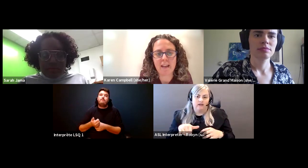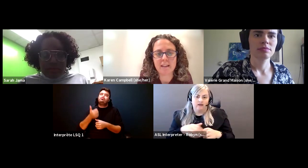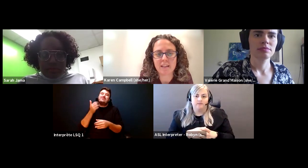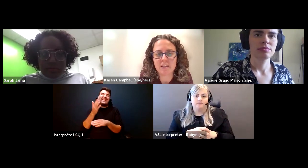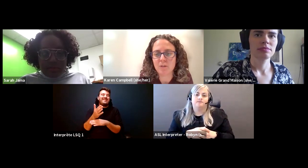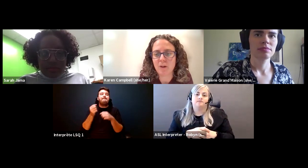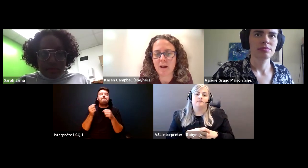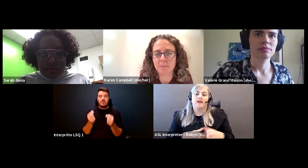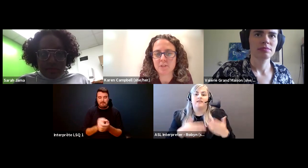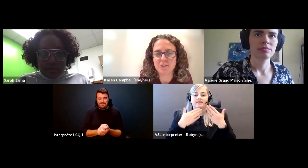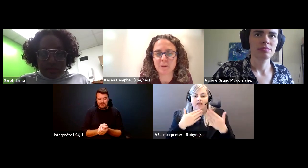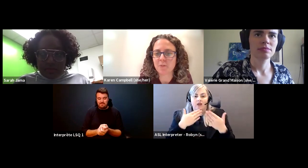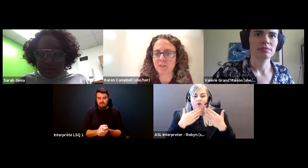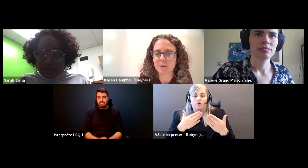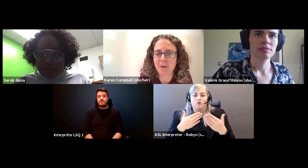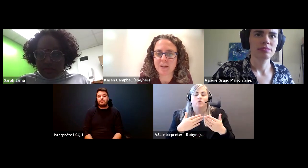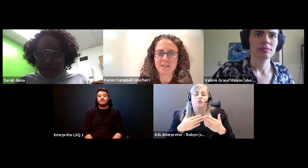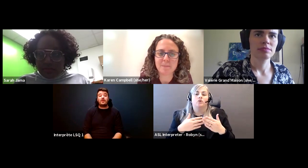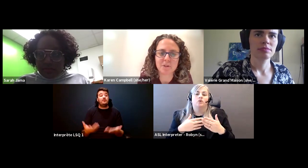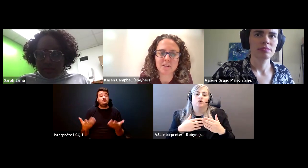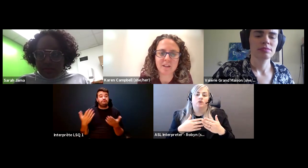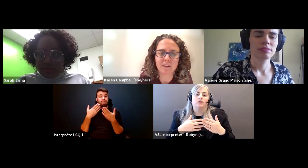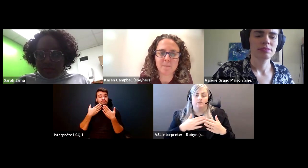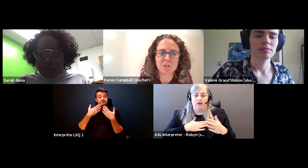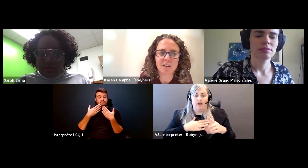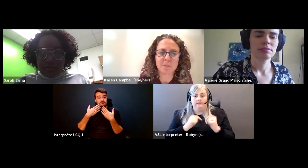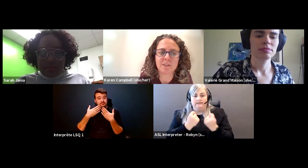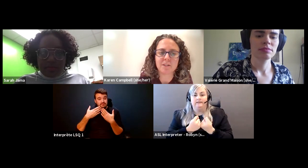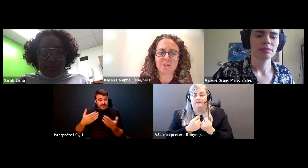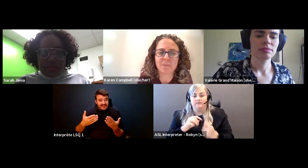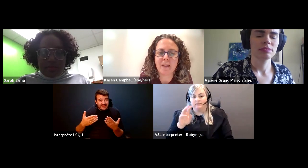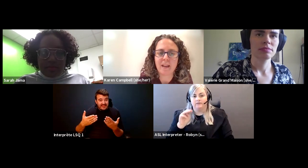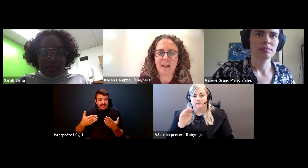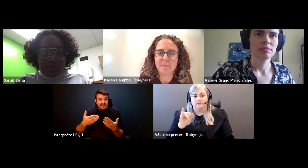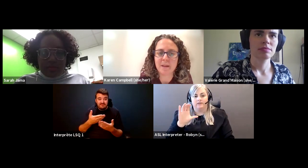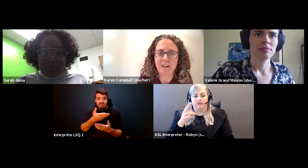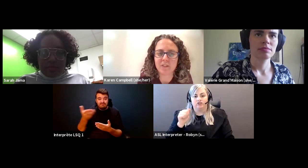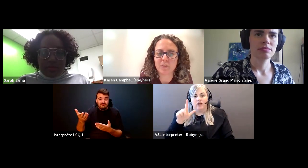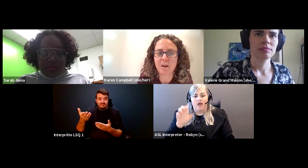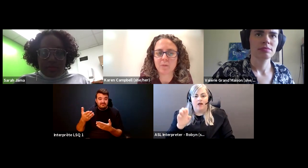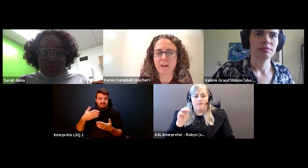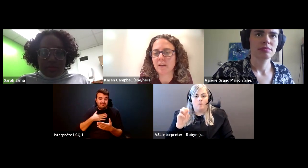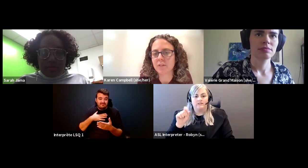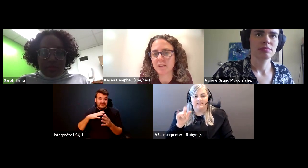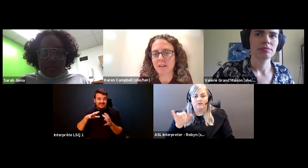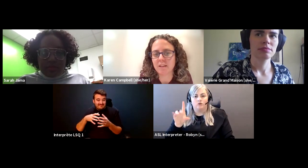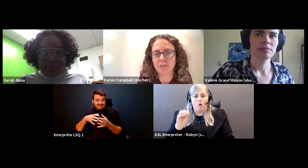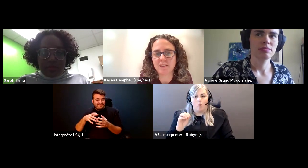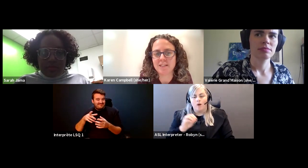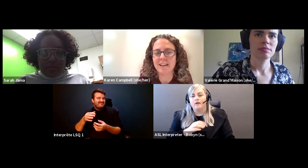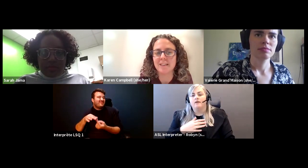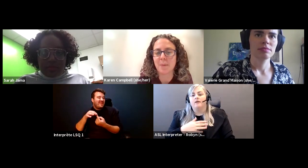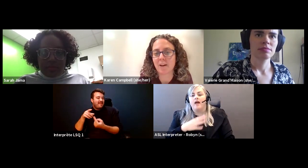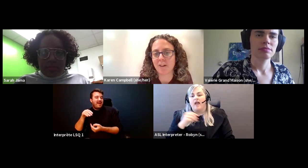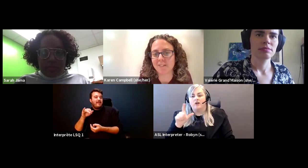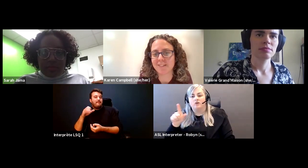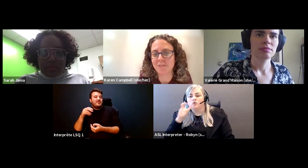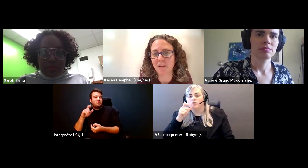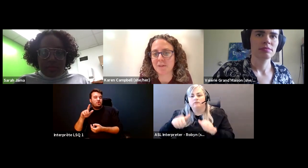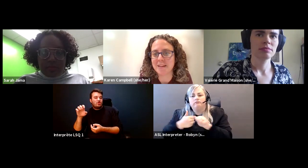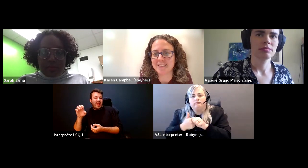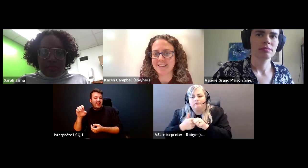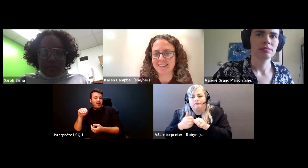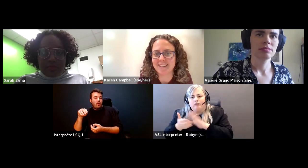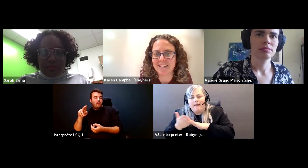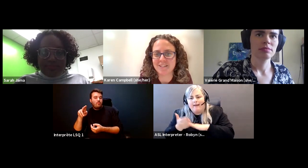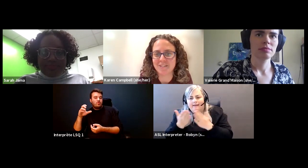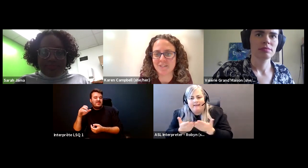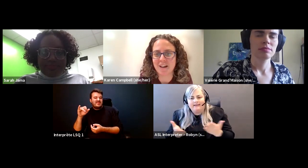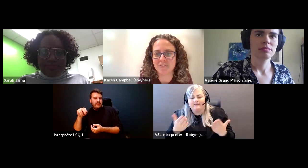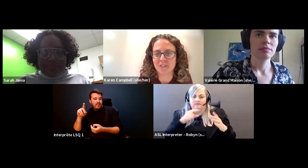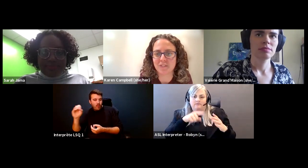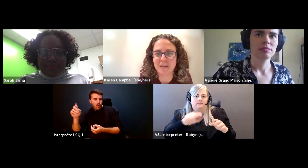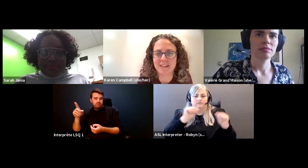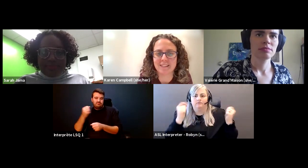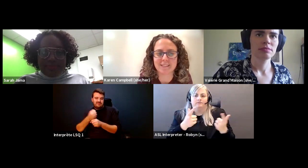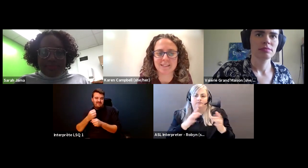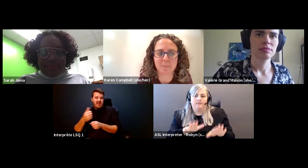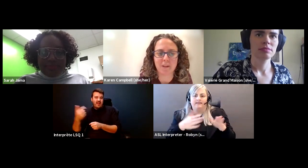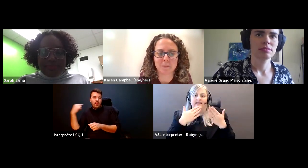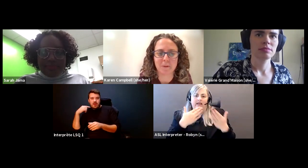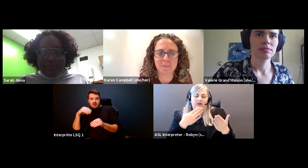Karen Campbell (she/her): And thank you to some folks on my team, particularly Michelle Mr window and others who are running everything that you see today in the background, you all are amazing and thank you for making this possible.